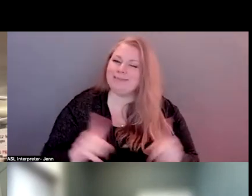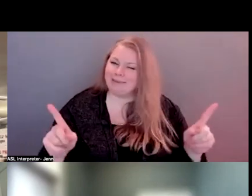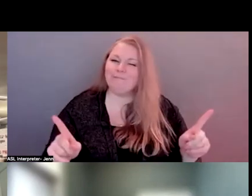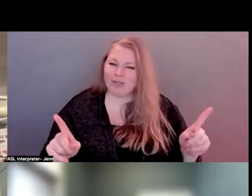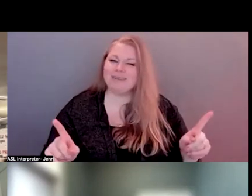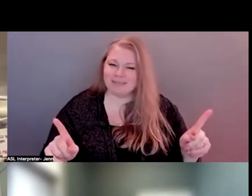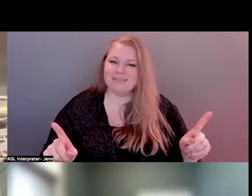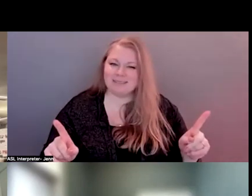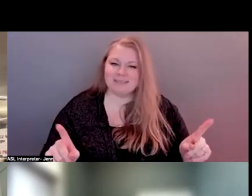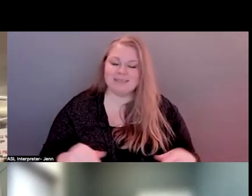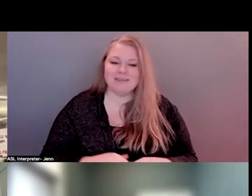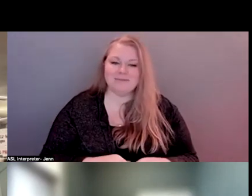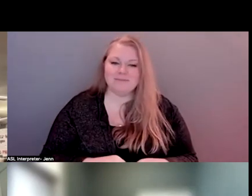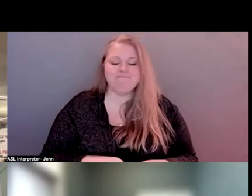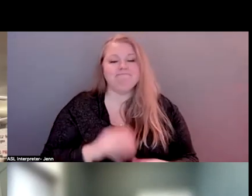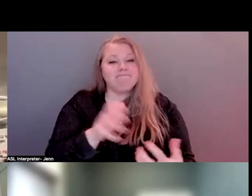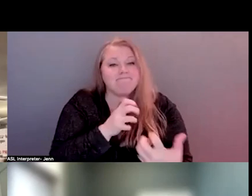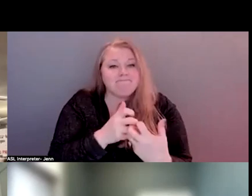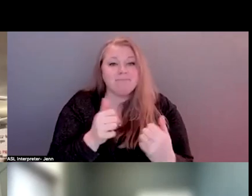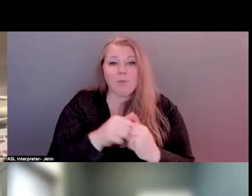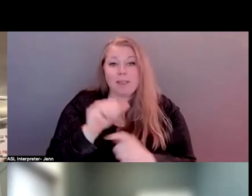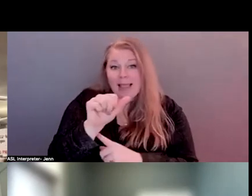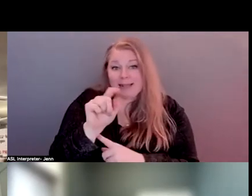So that compatibility with AT and what is the AT of the future.